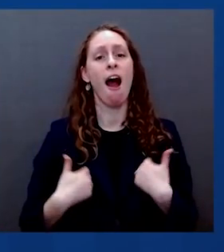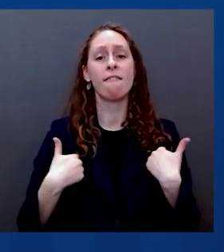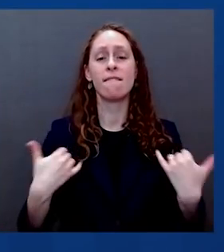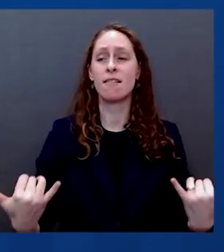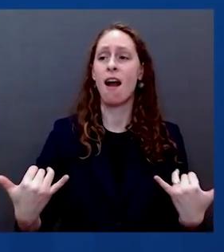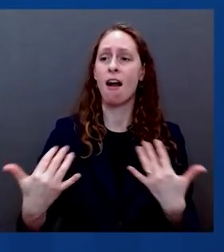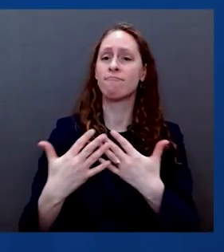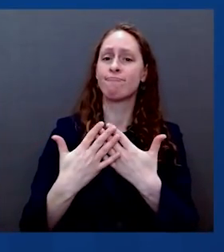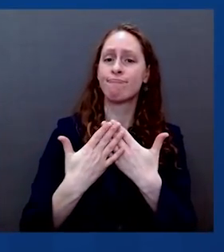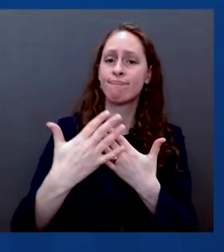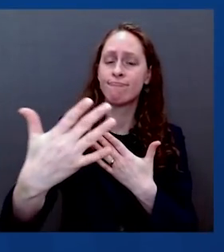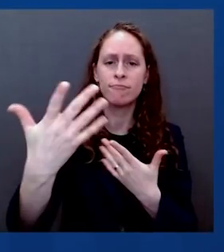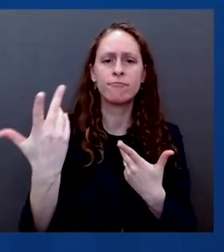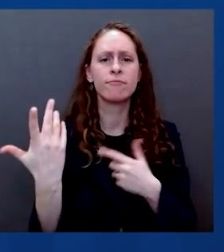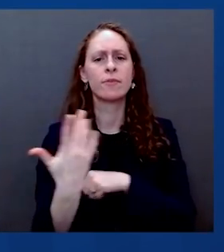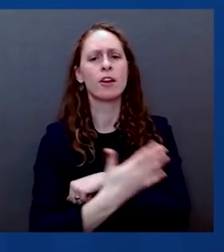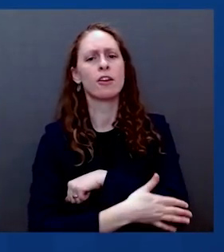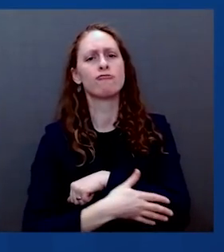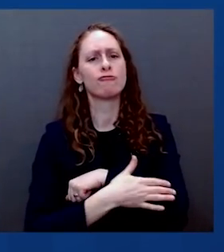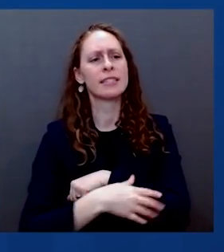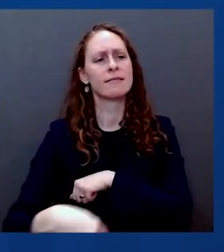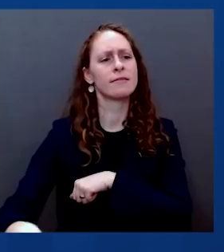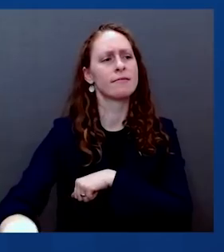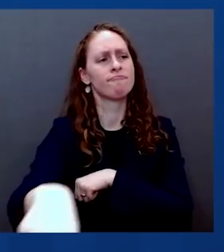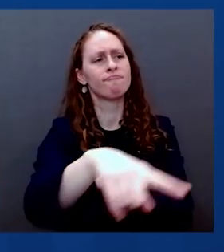that they divide all that came before